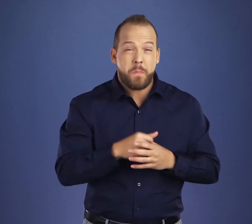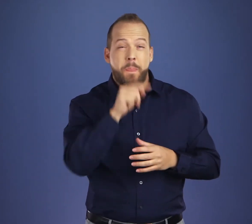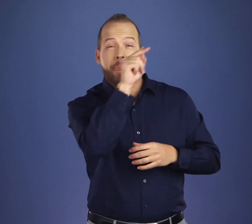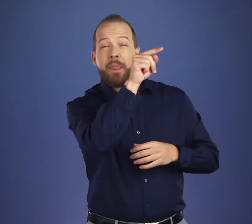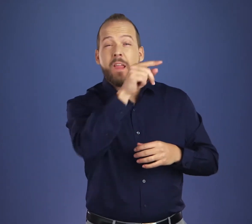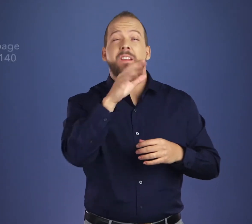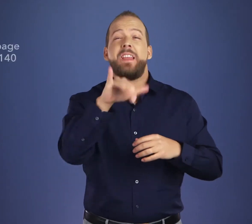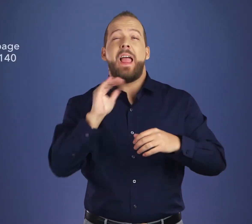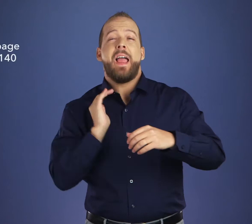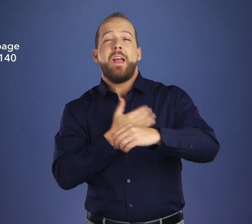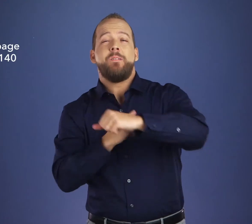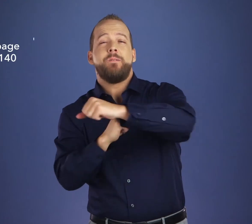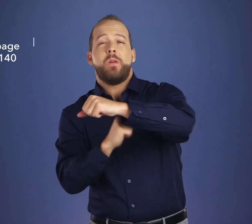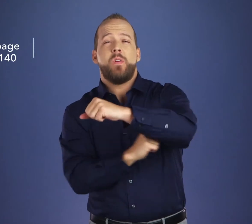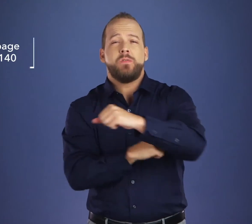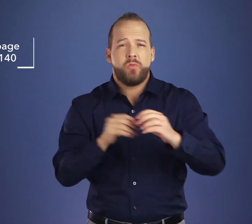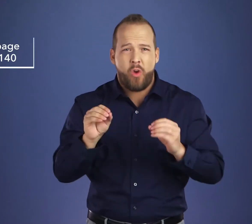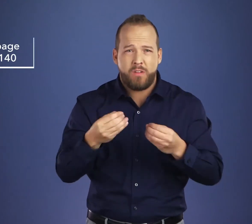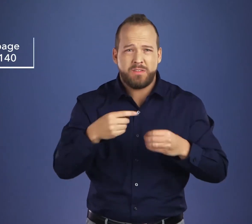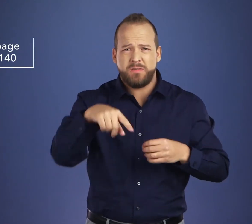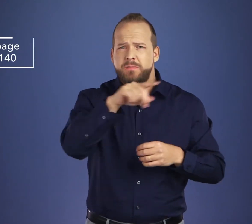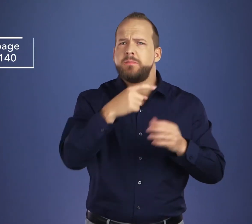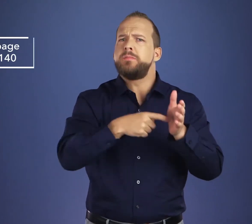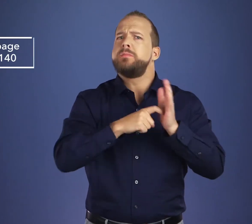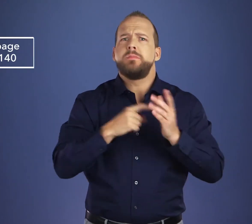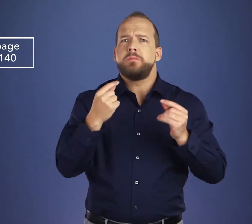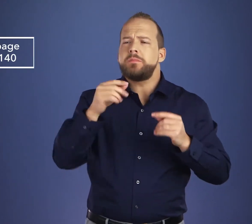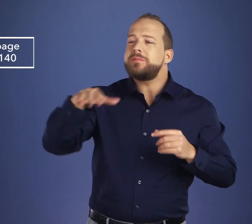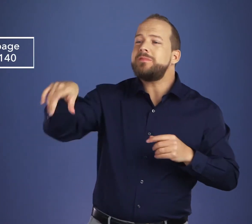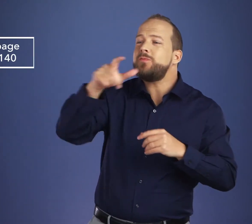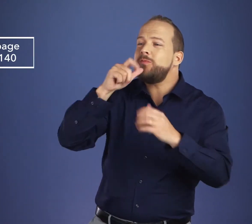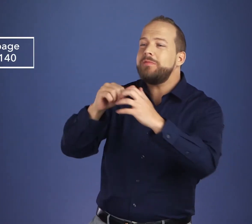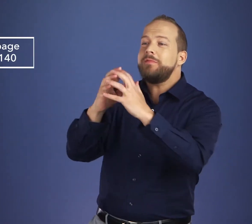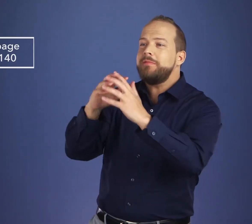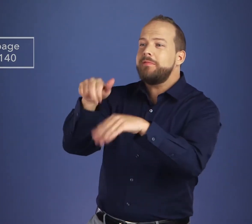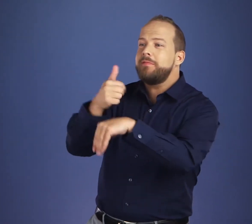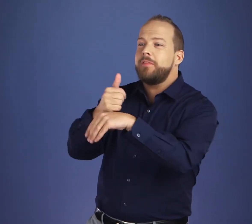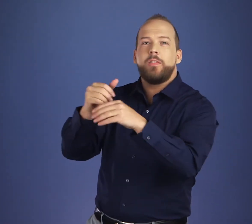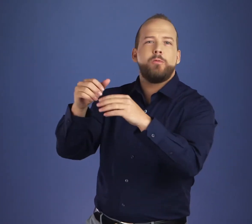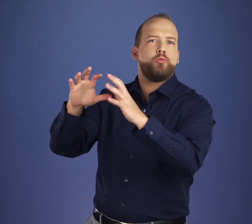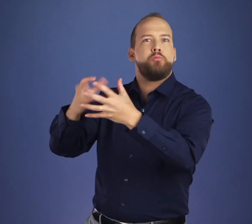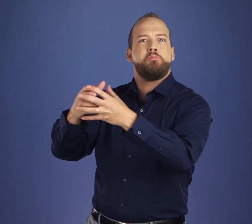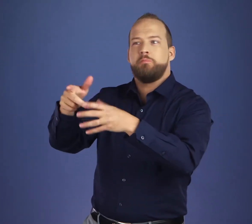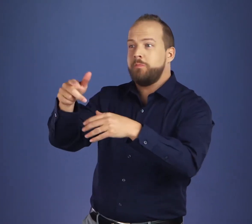Our Foundation office* asked each group to send in its list of ‘protective’ regulations.